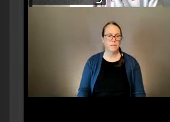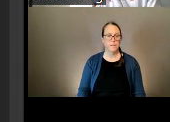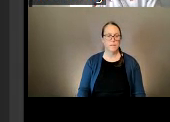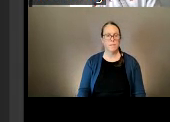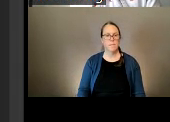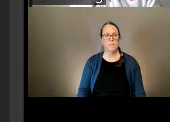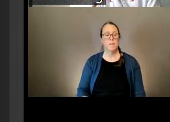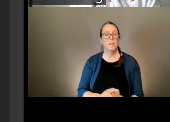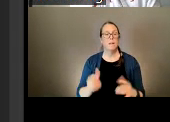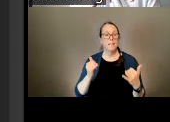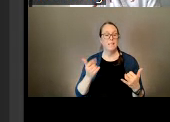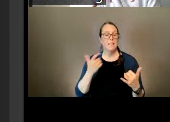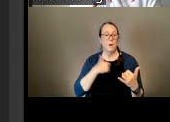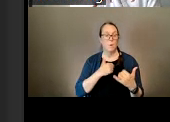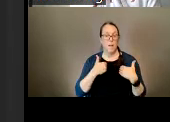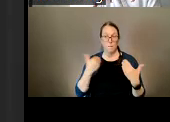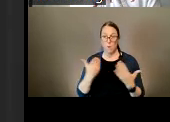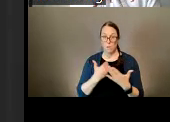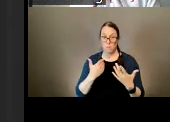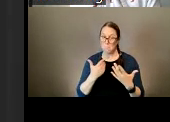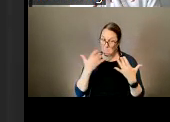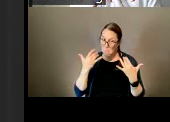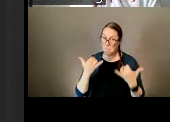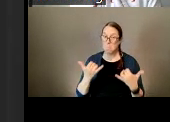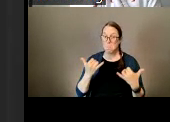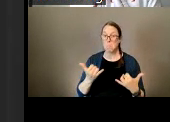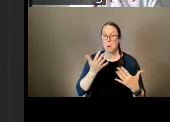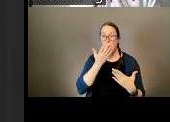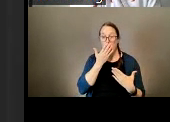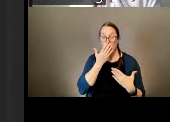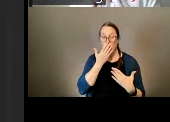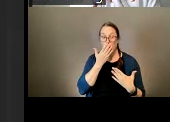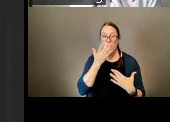But now we have updated the colors so that everything is the same font color,